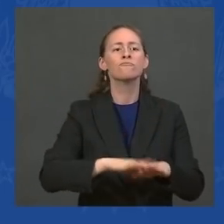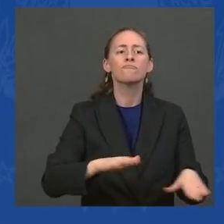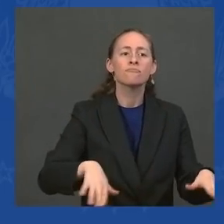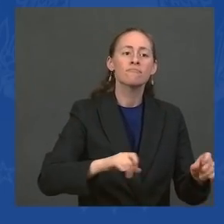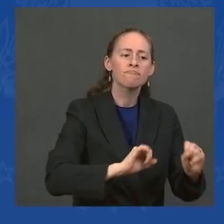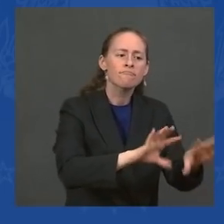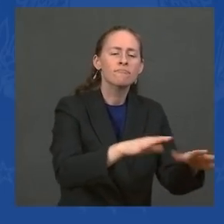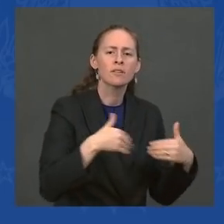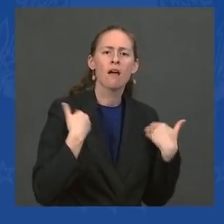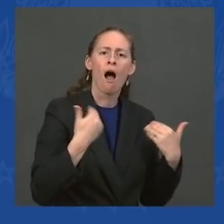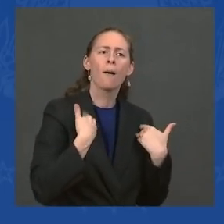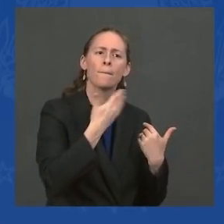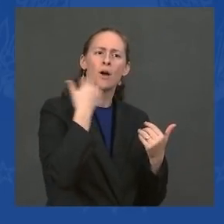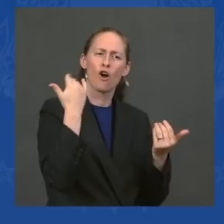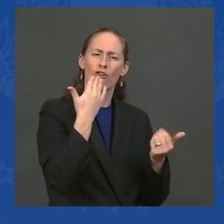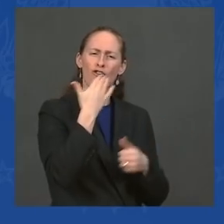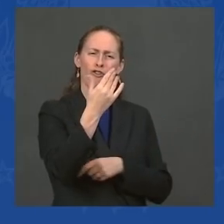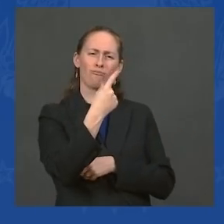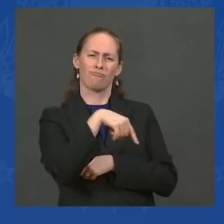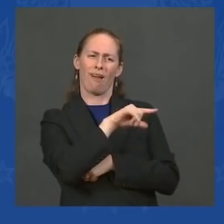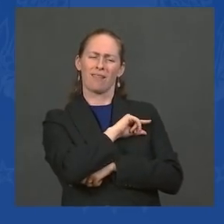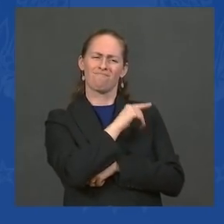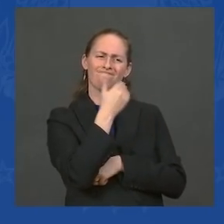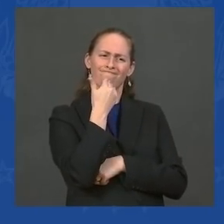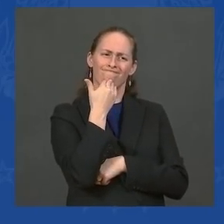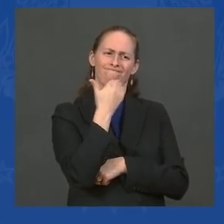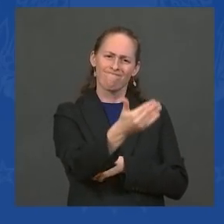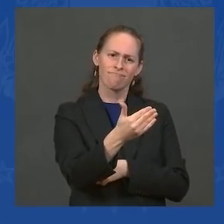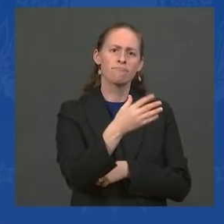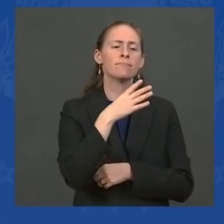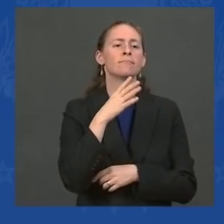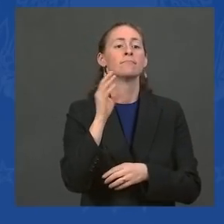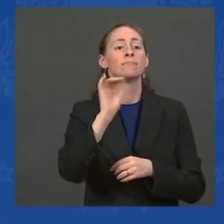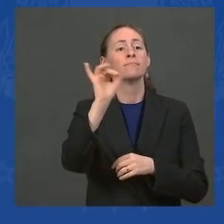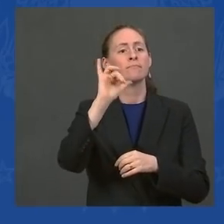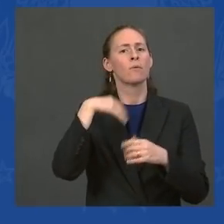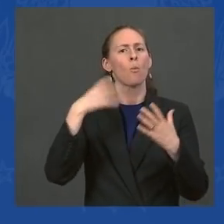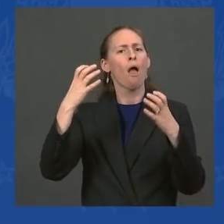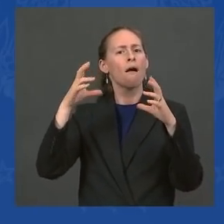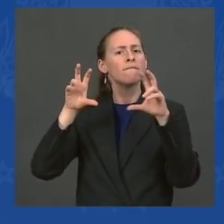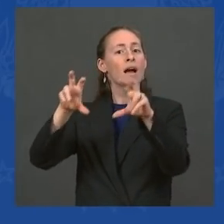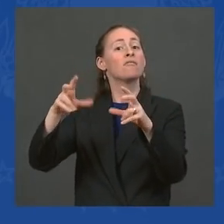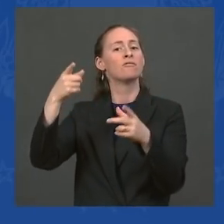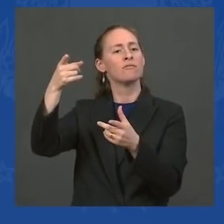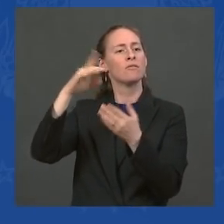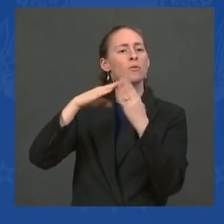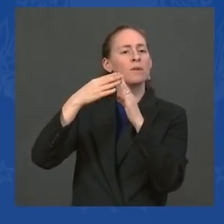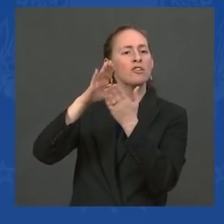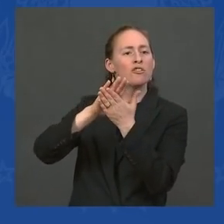It also makes investments in higher education by increasing Pell Grants -- I don't know that I can get it done,